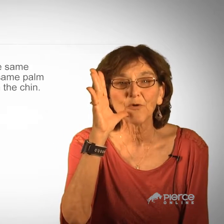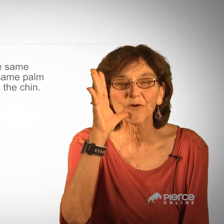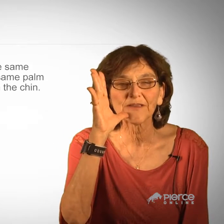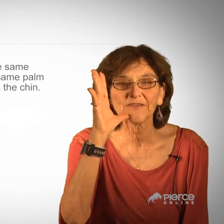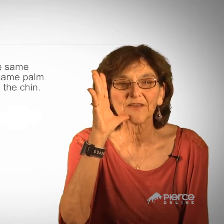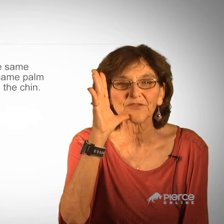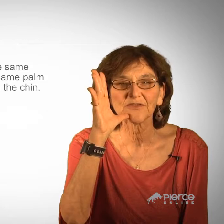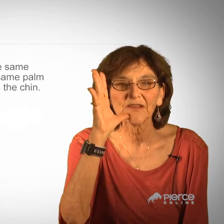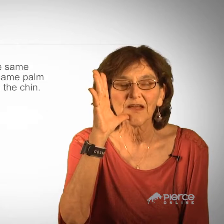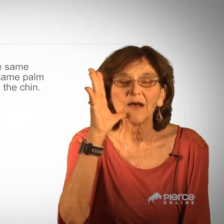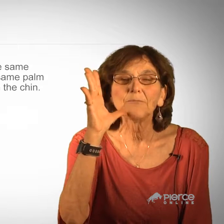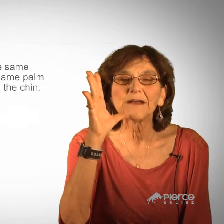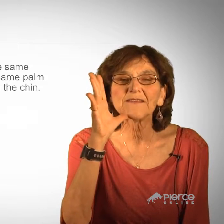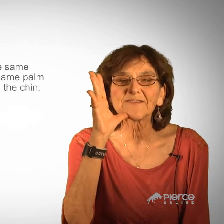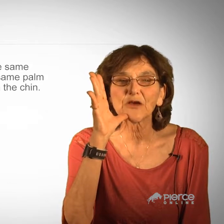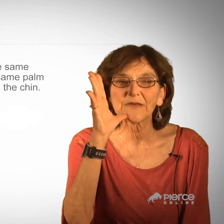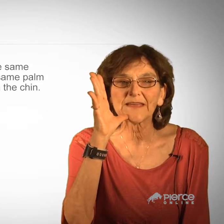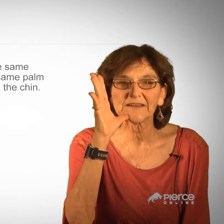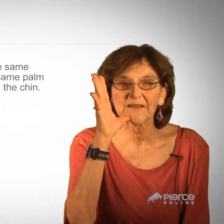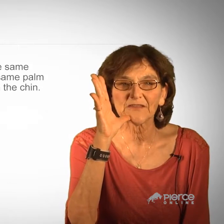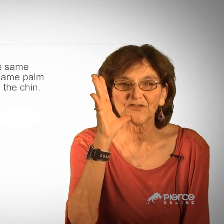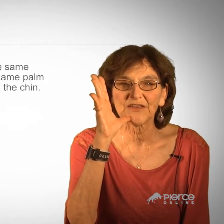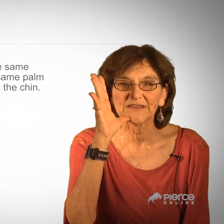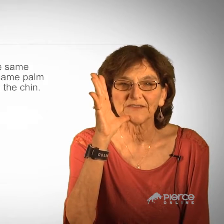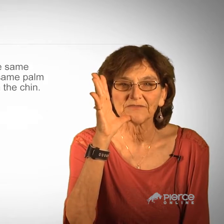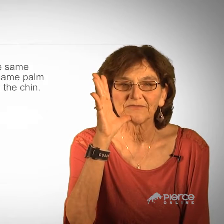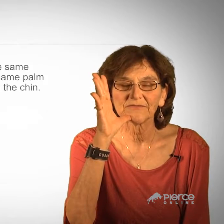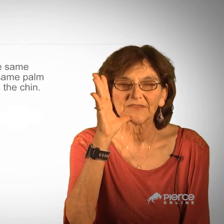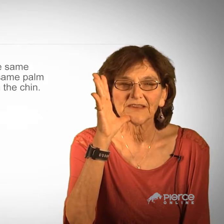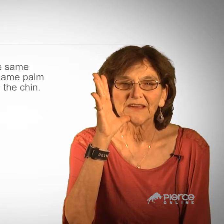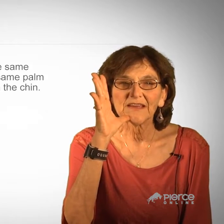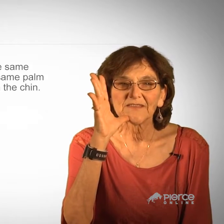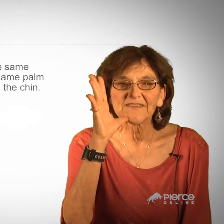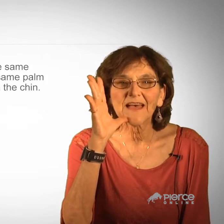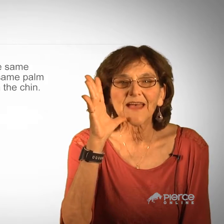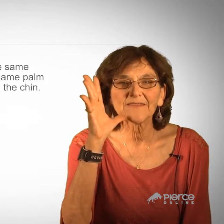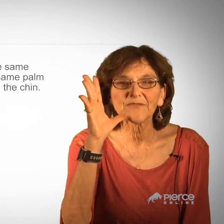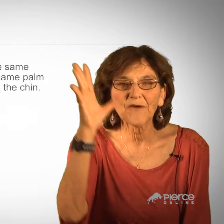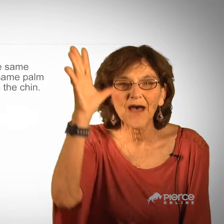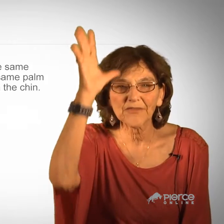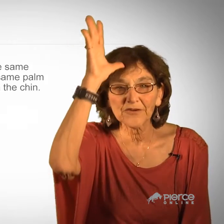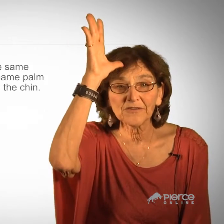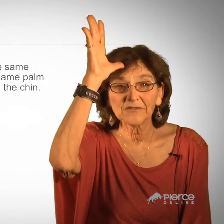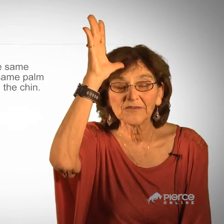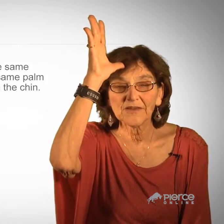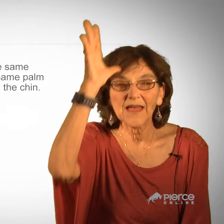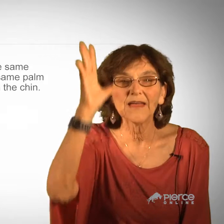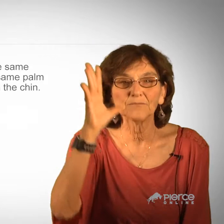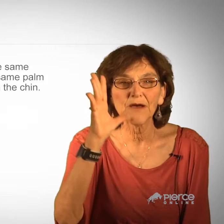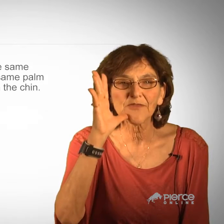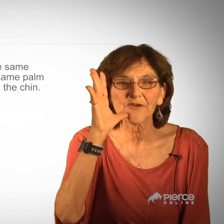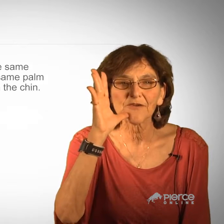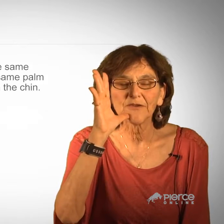orientation, but it's located on the chin. The signs FATHER and MOTHER are a